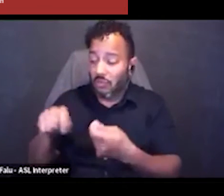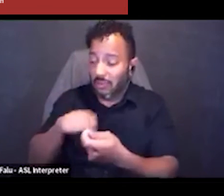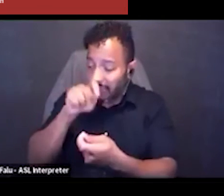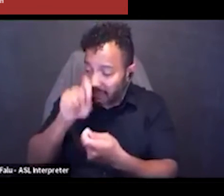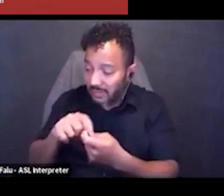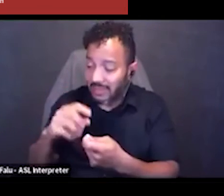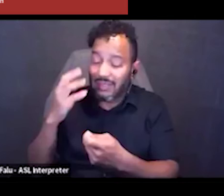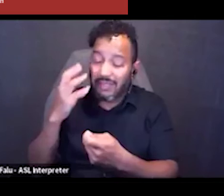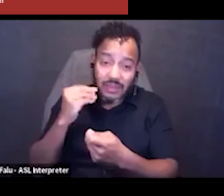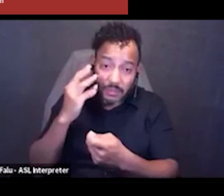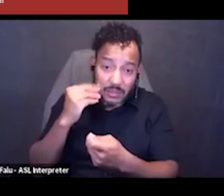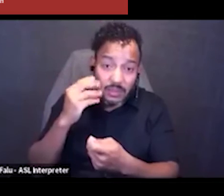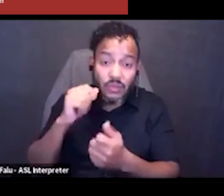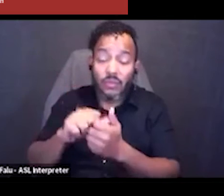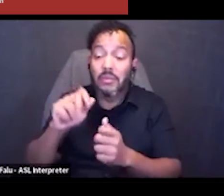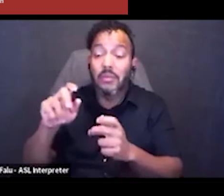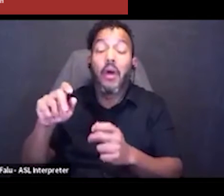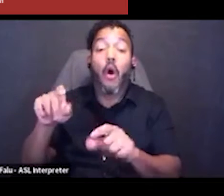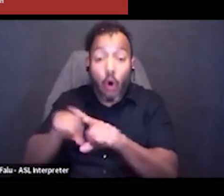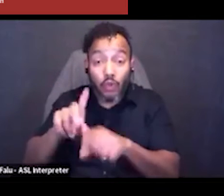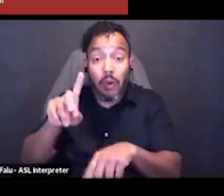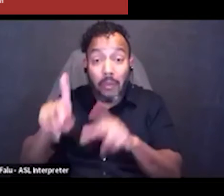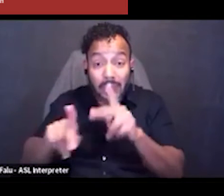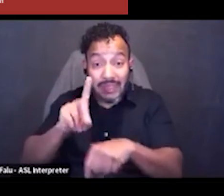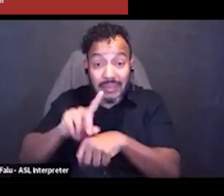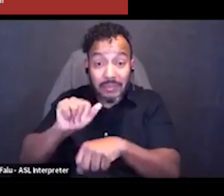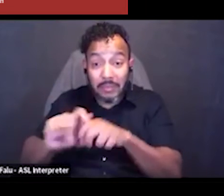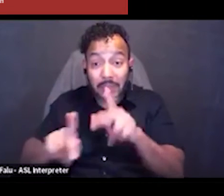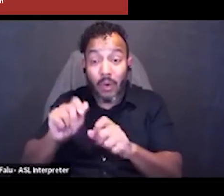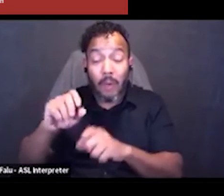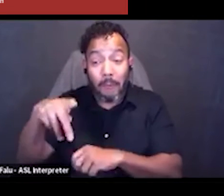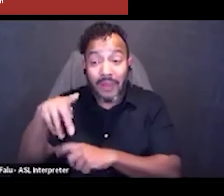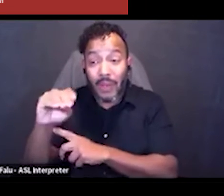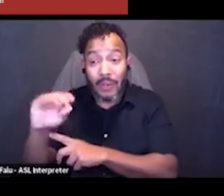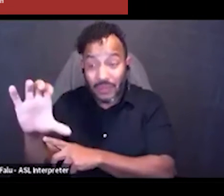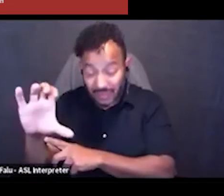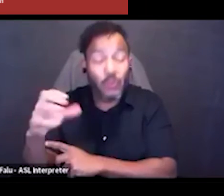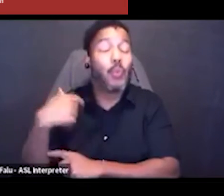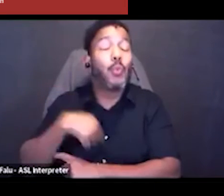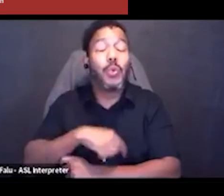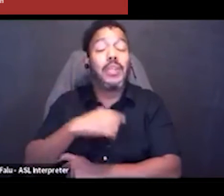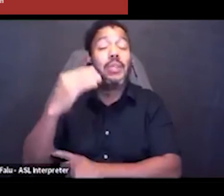of disabled people of color but we do know that nursing homes that primarily serve black